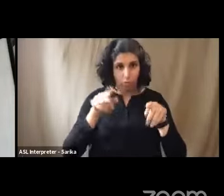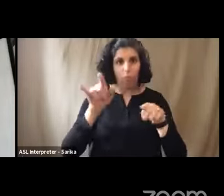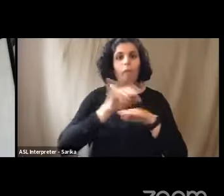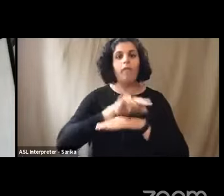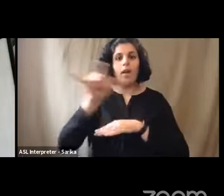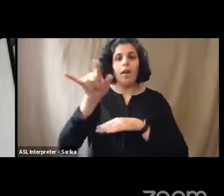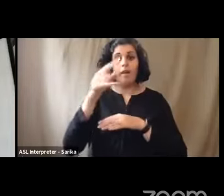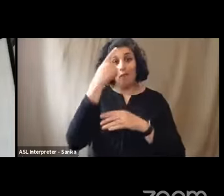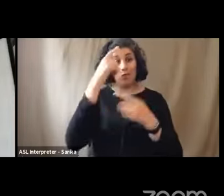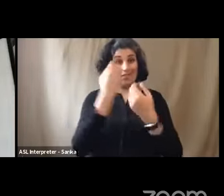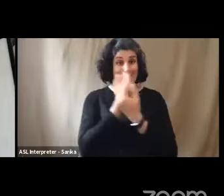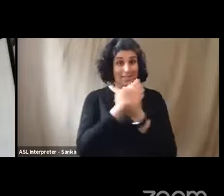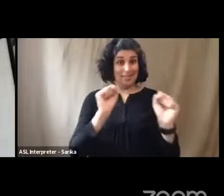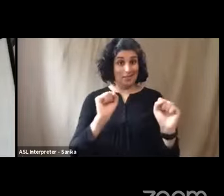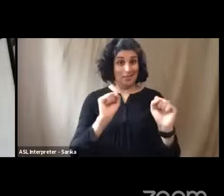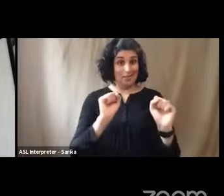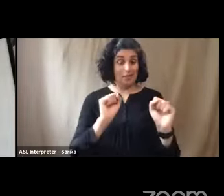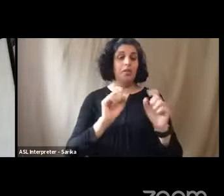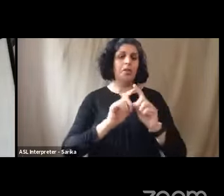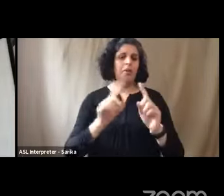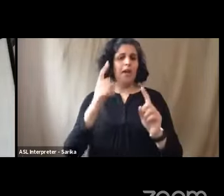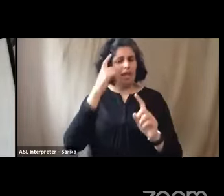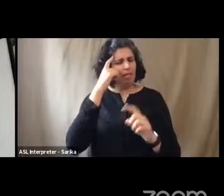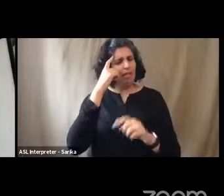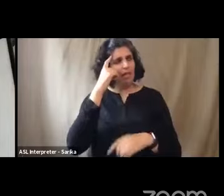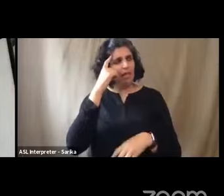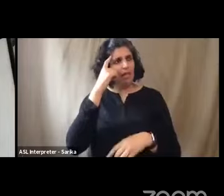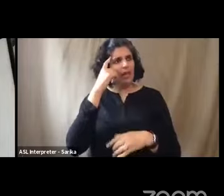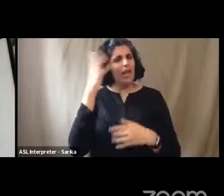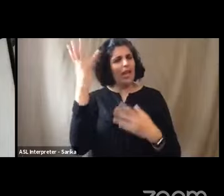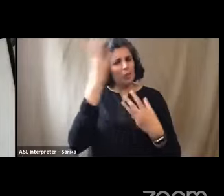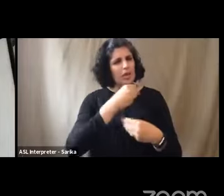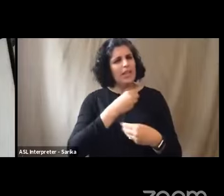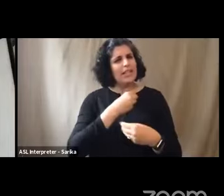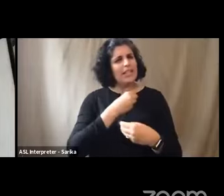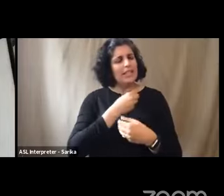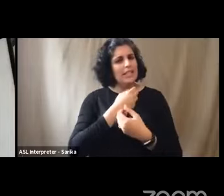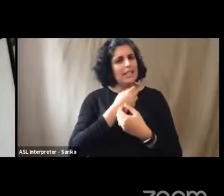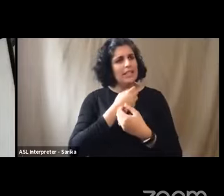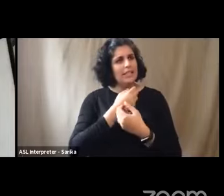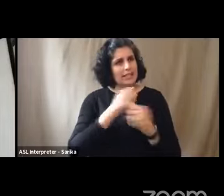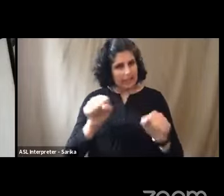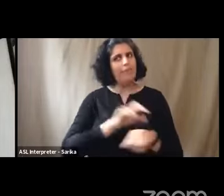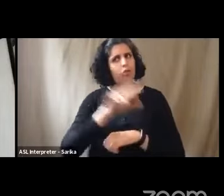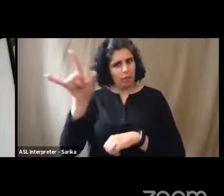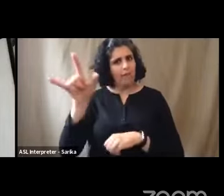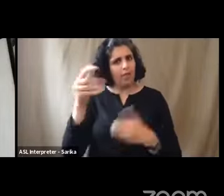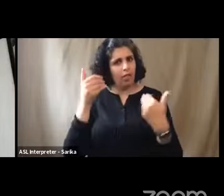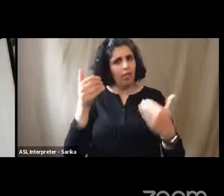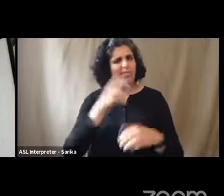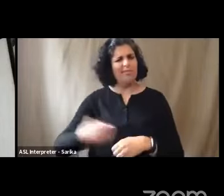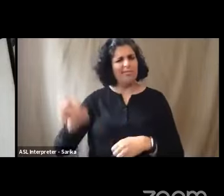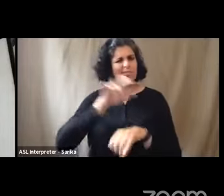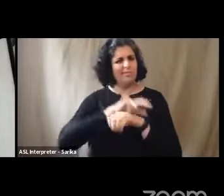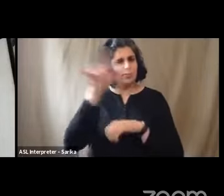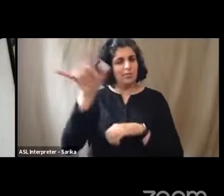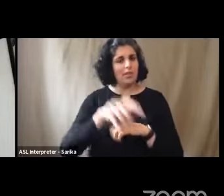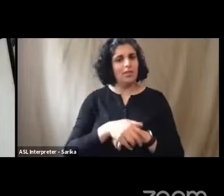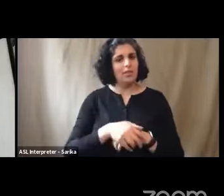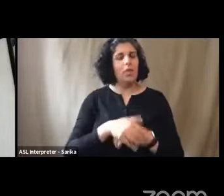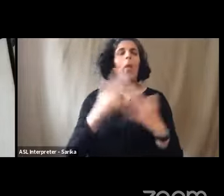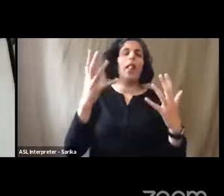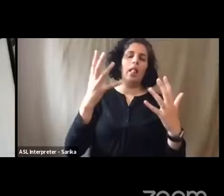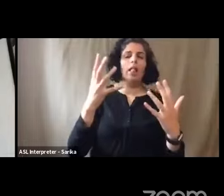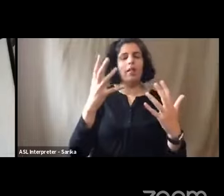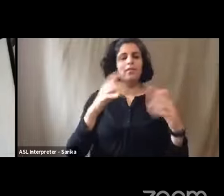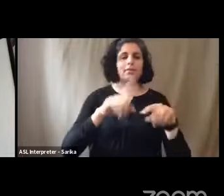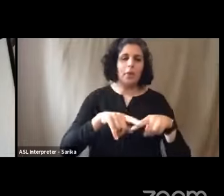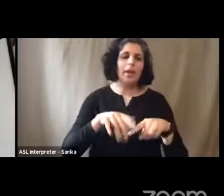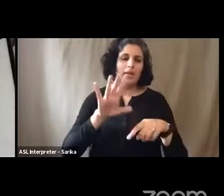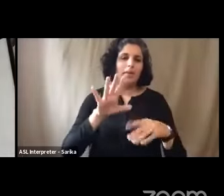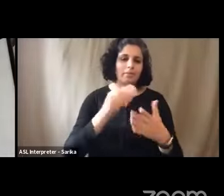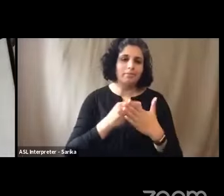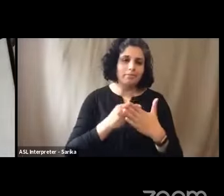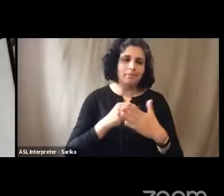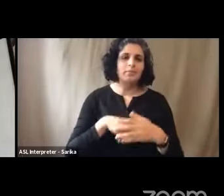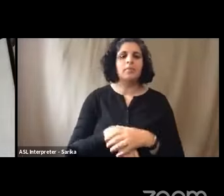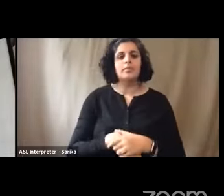I believe it is fairly safe to travel within your means.